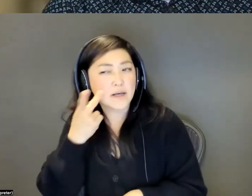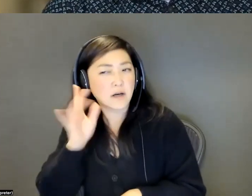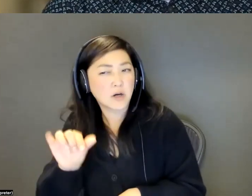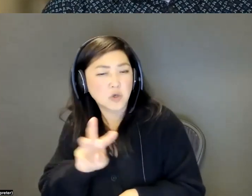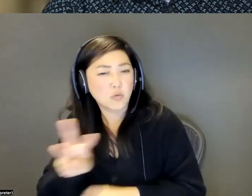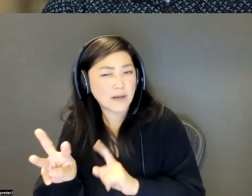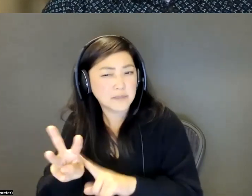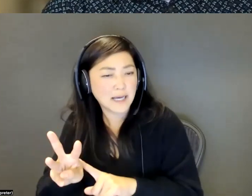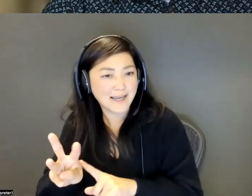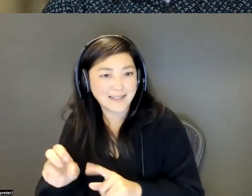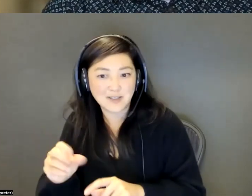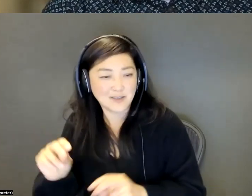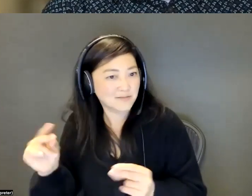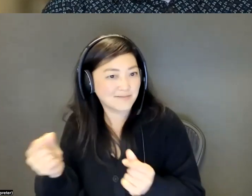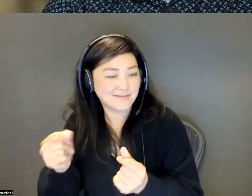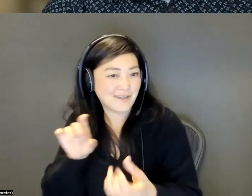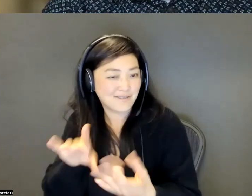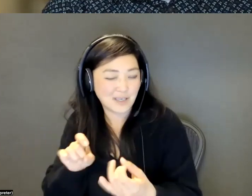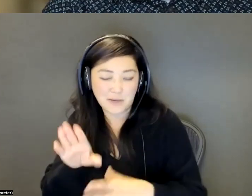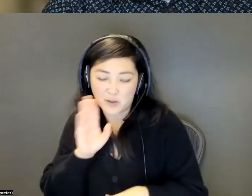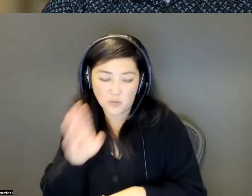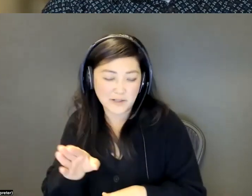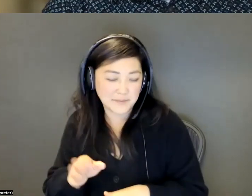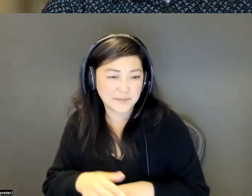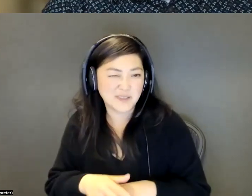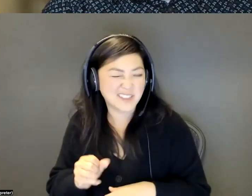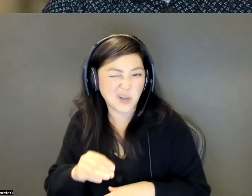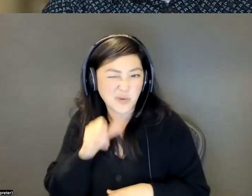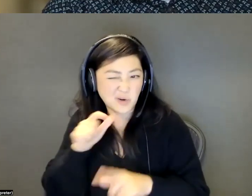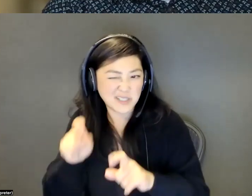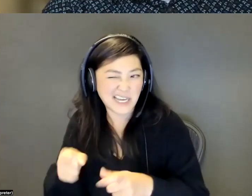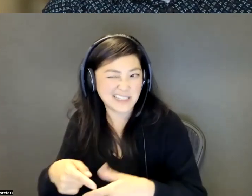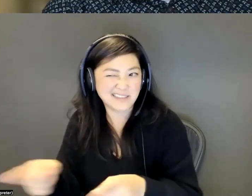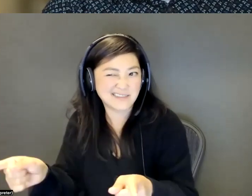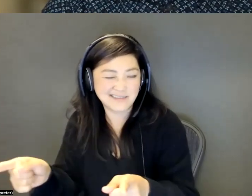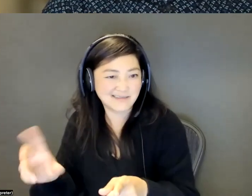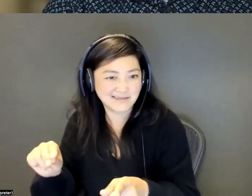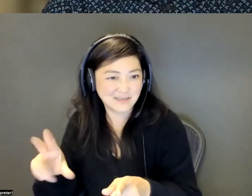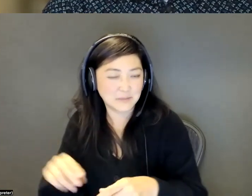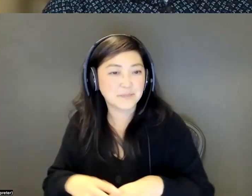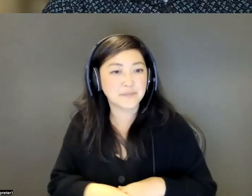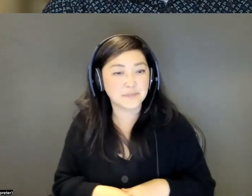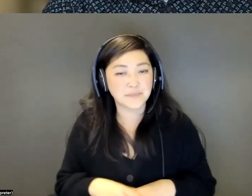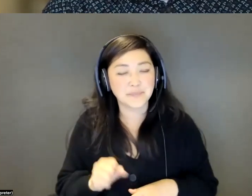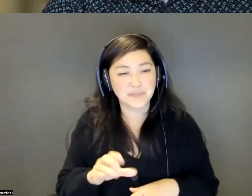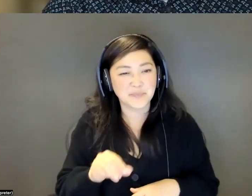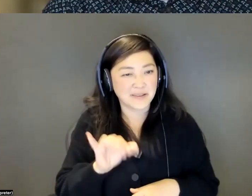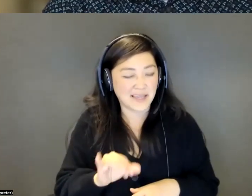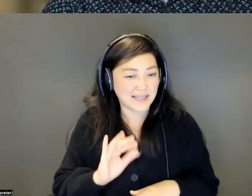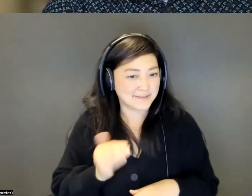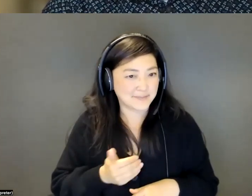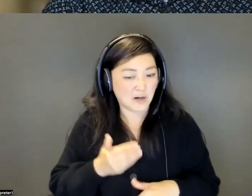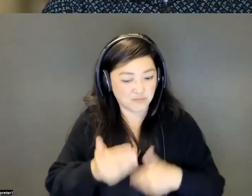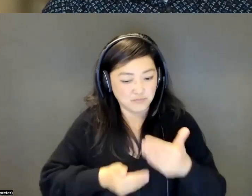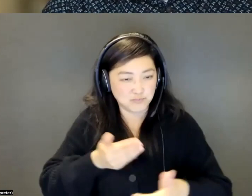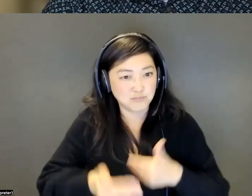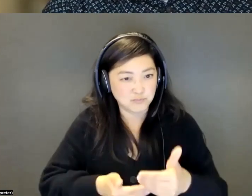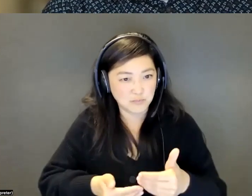And, yeah, so that's part of the fun of what we do, I think, and just experimenting with customers